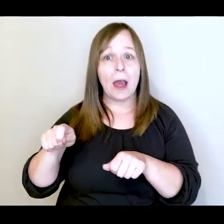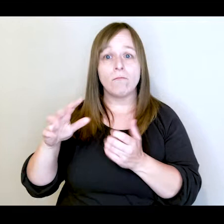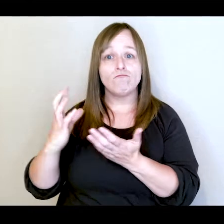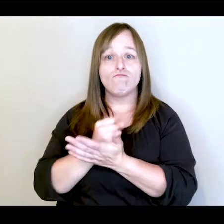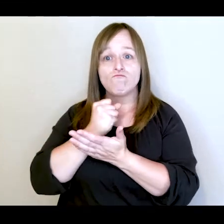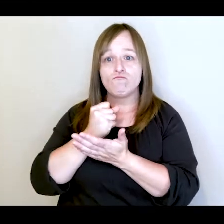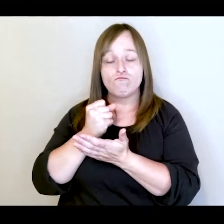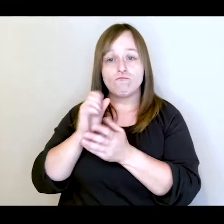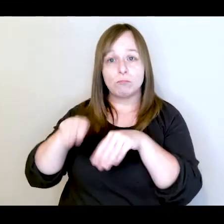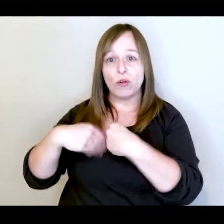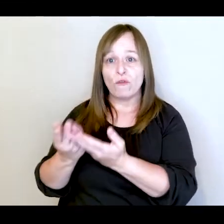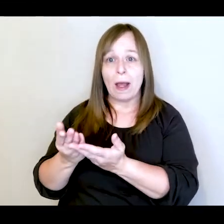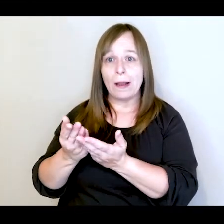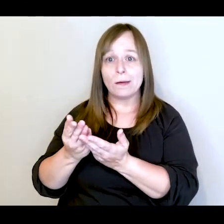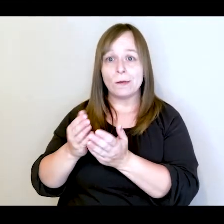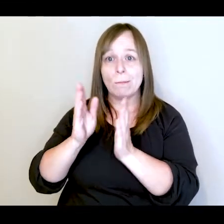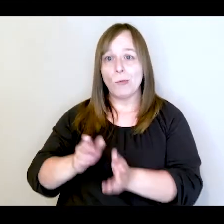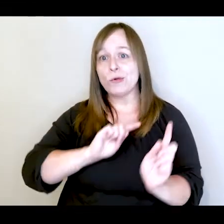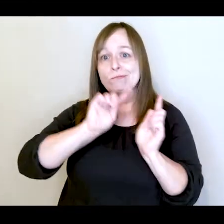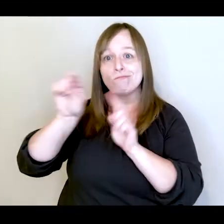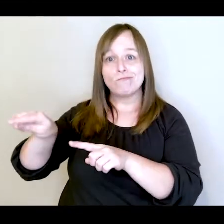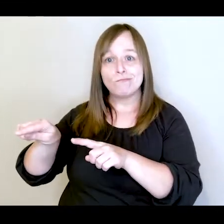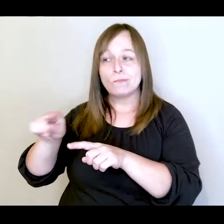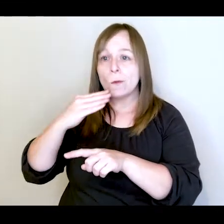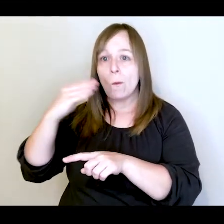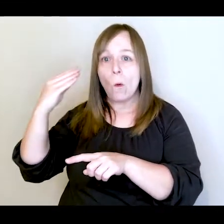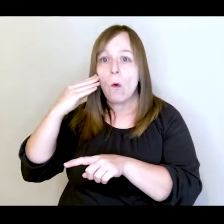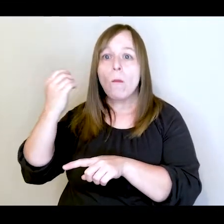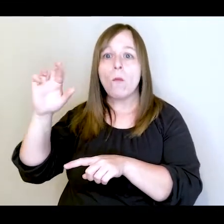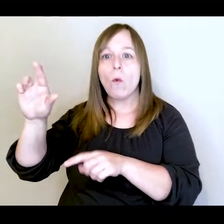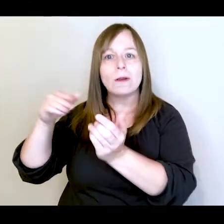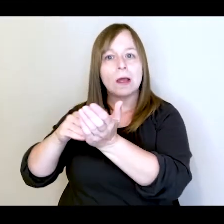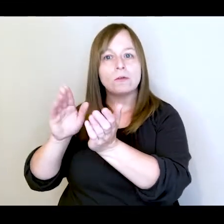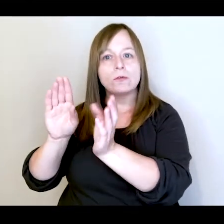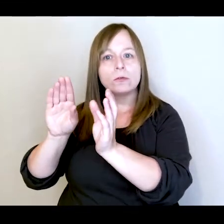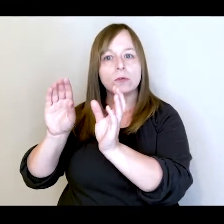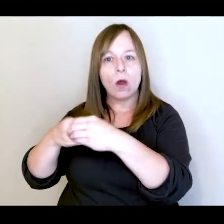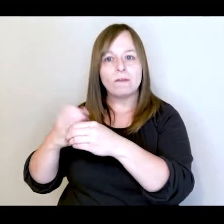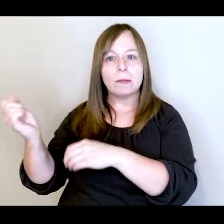therapy, can be provided in the home or on an outpatient basis.